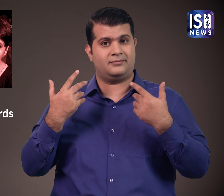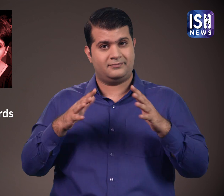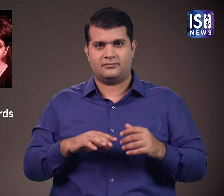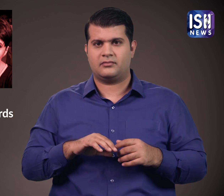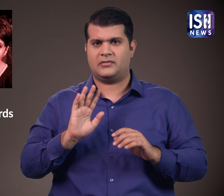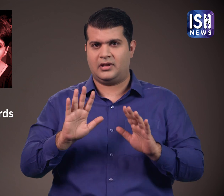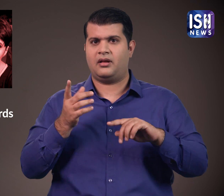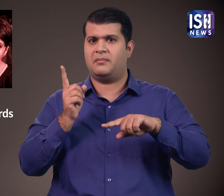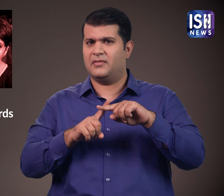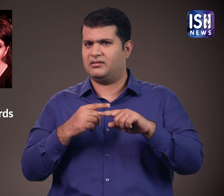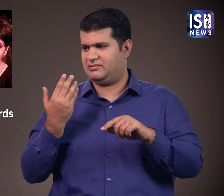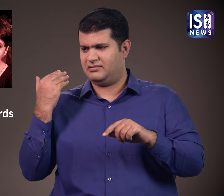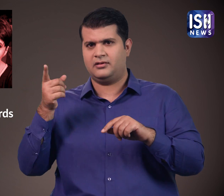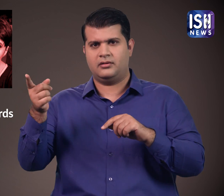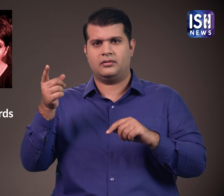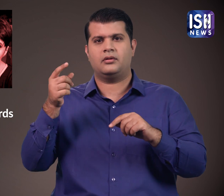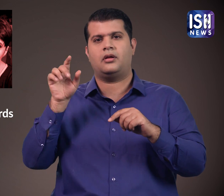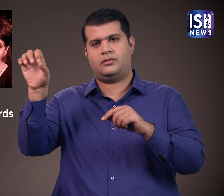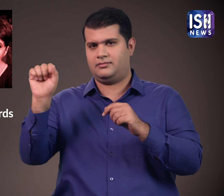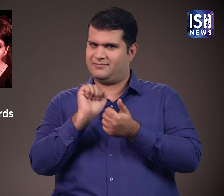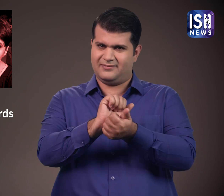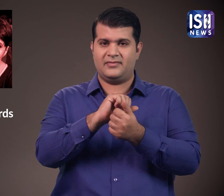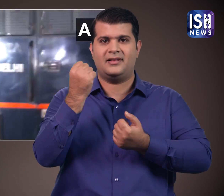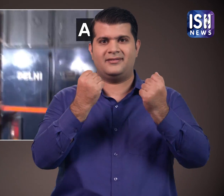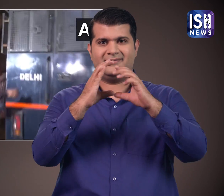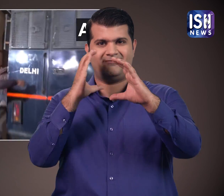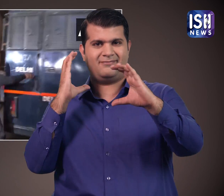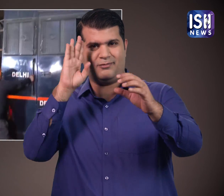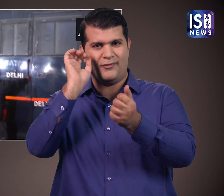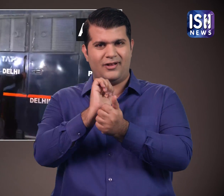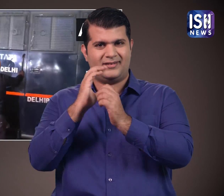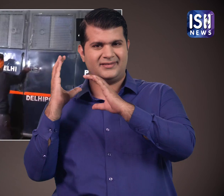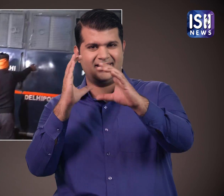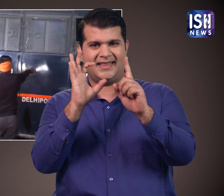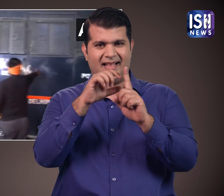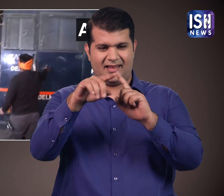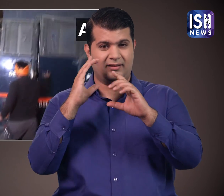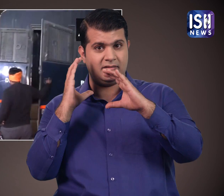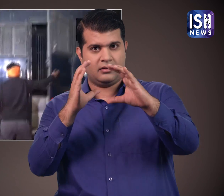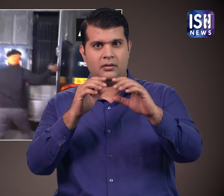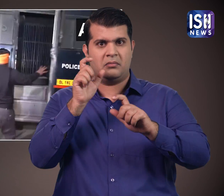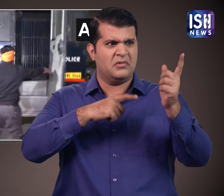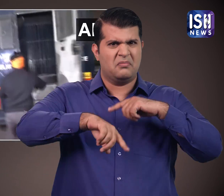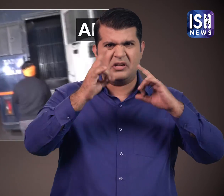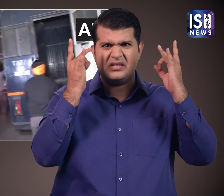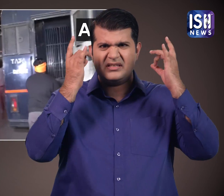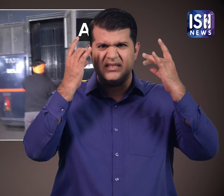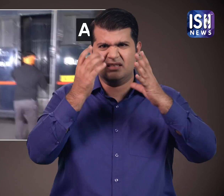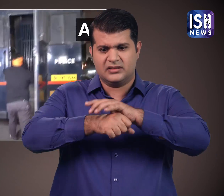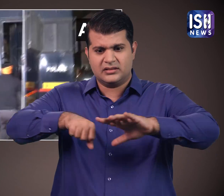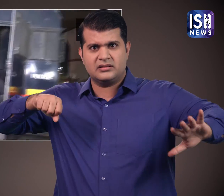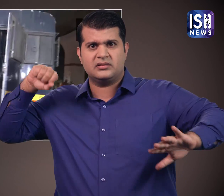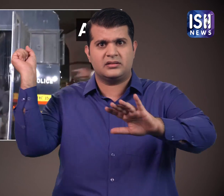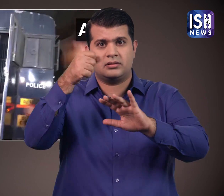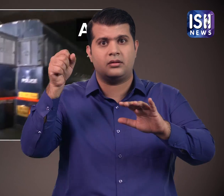2 people attacked Aftab's van with swords.